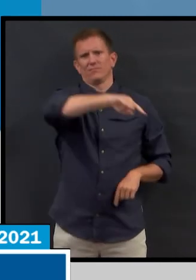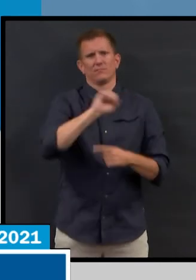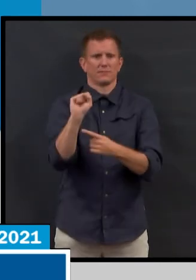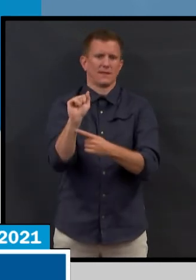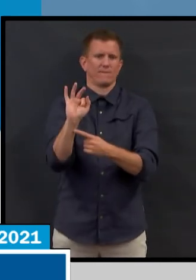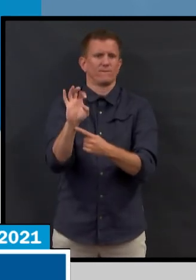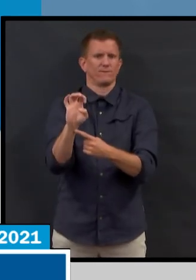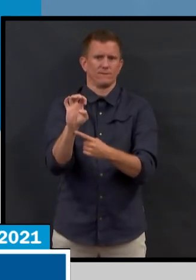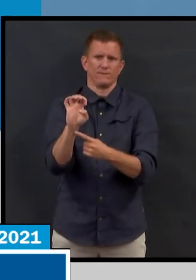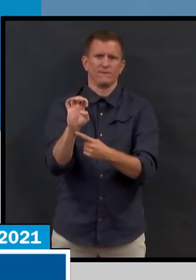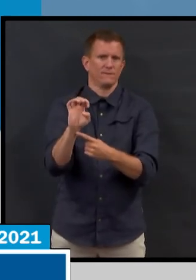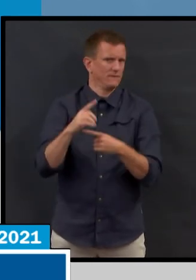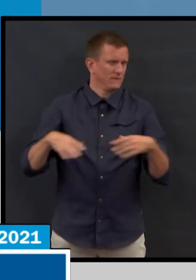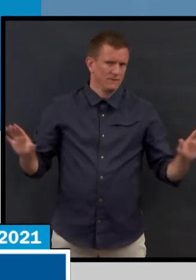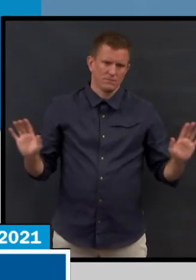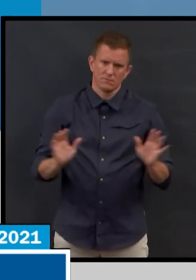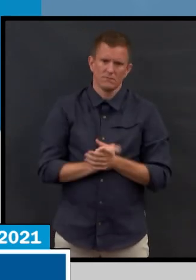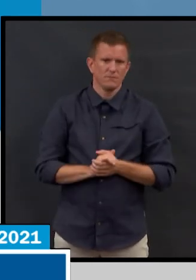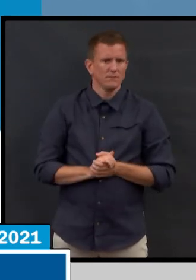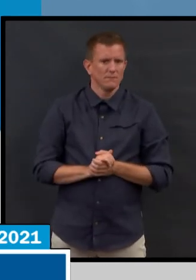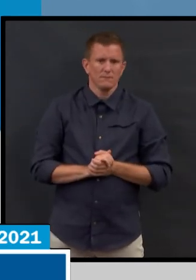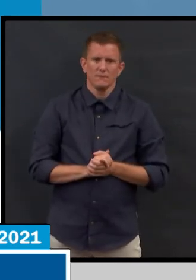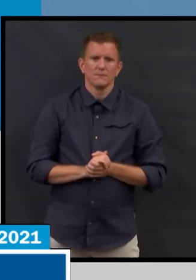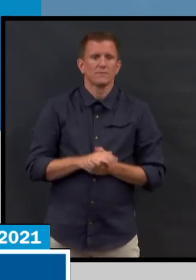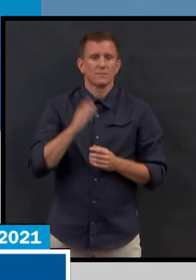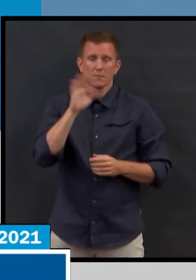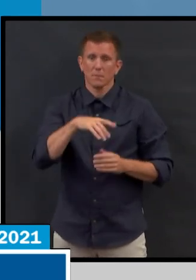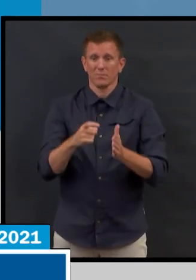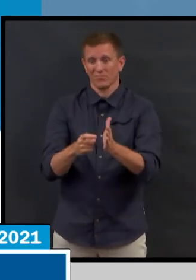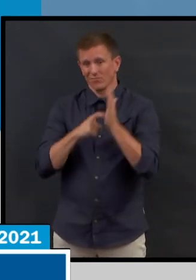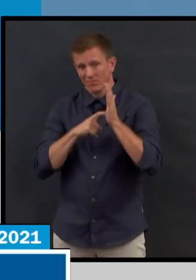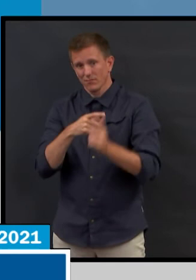terms of mandatory vaccination uh i want to make people make sure people understand this